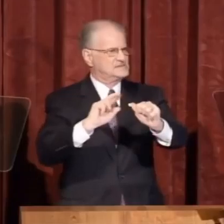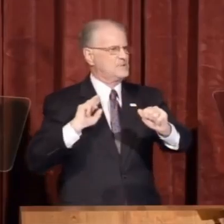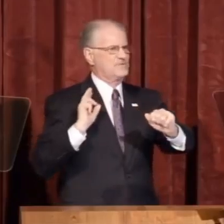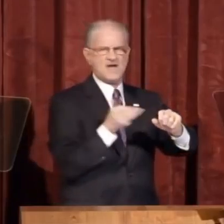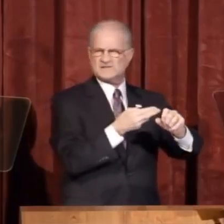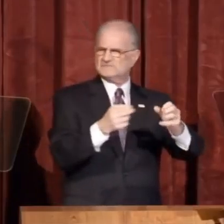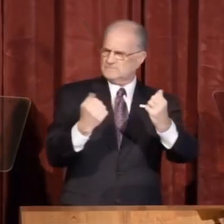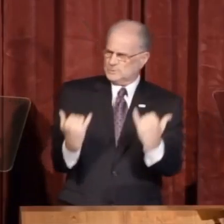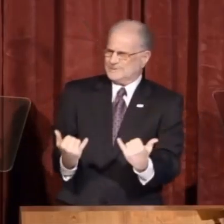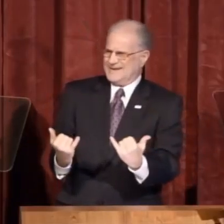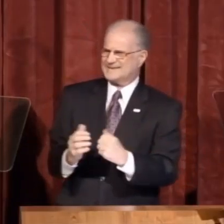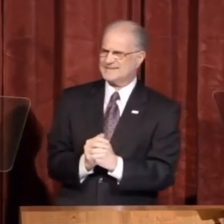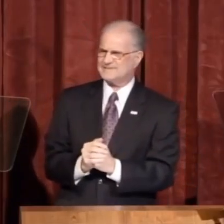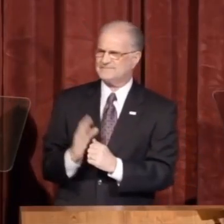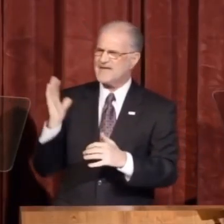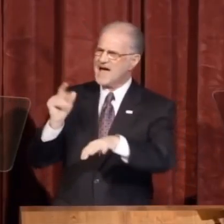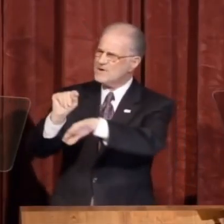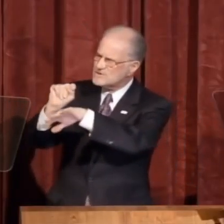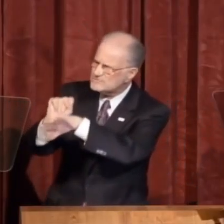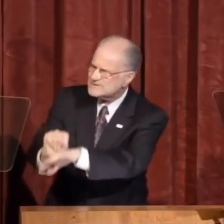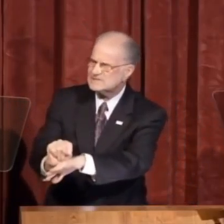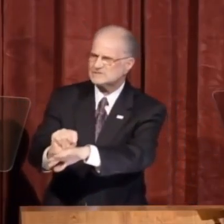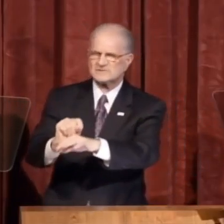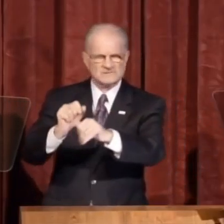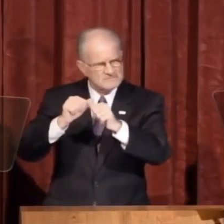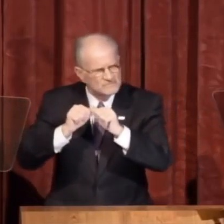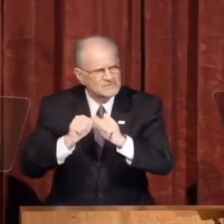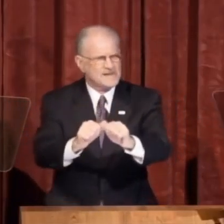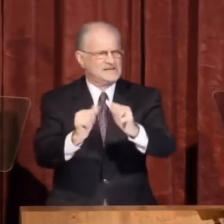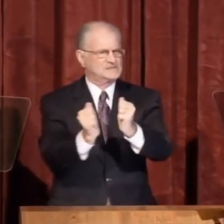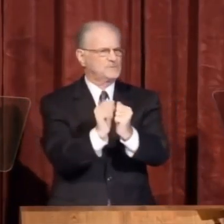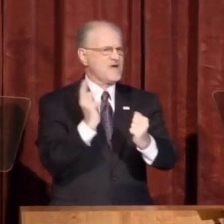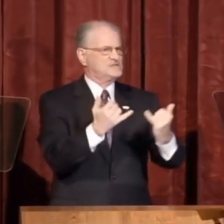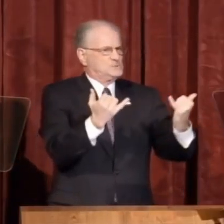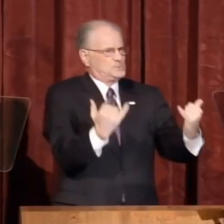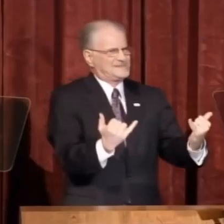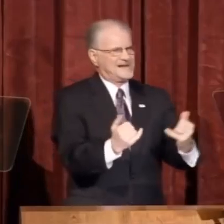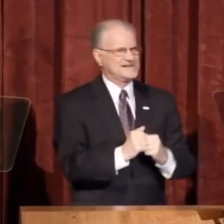I hope you enjoyed the slide show.